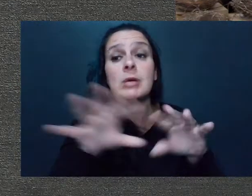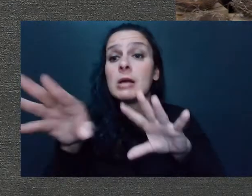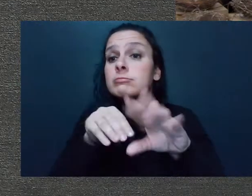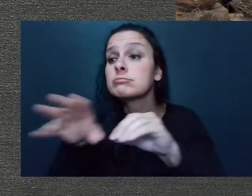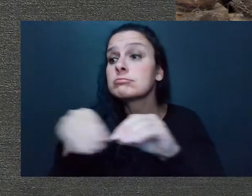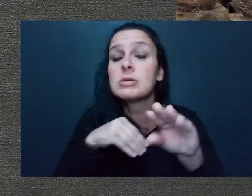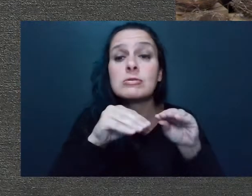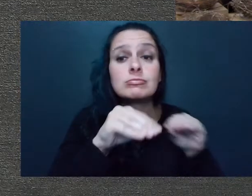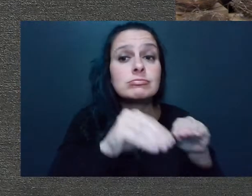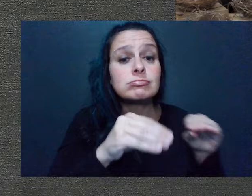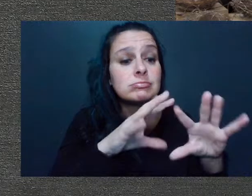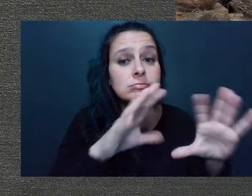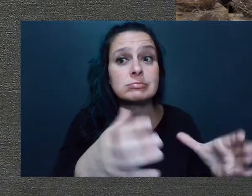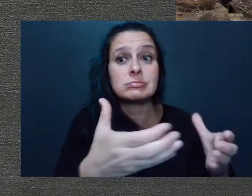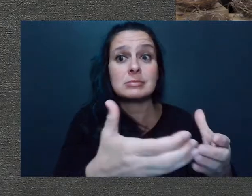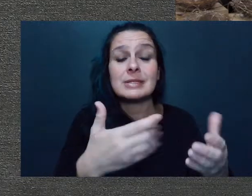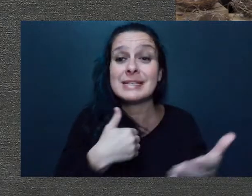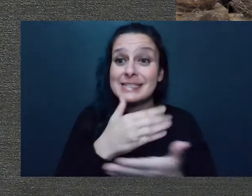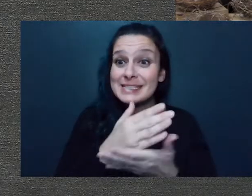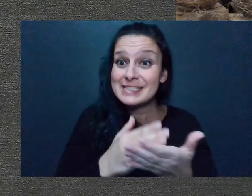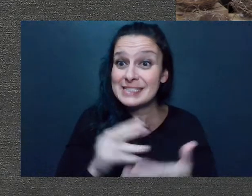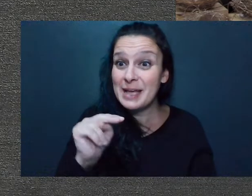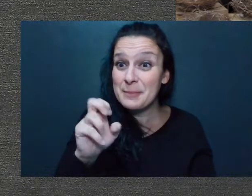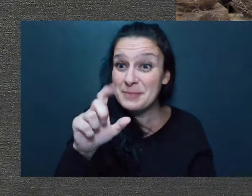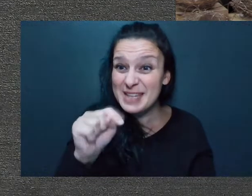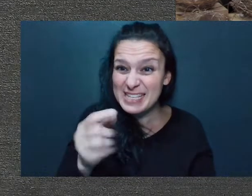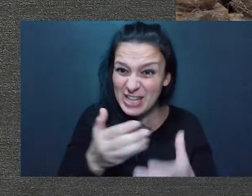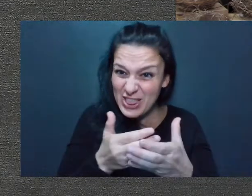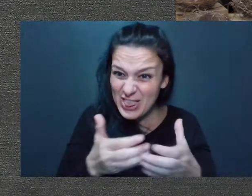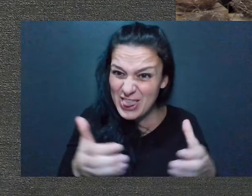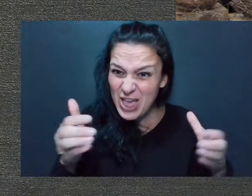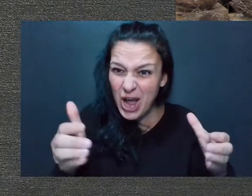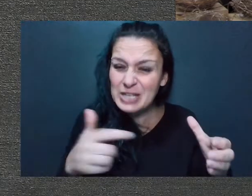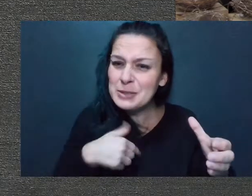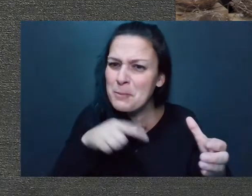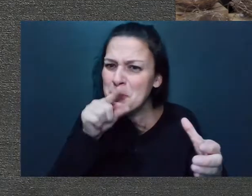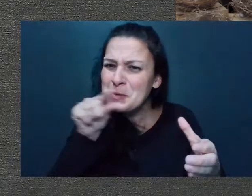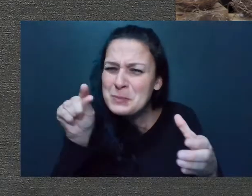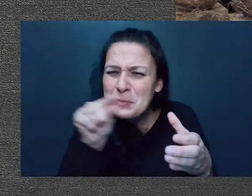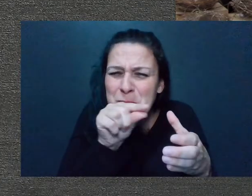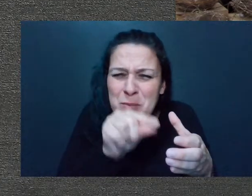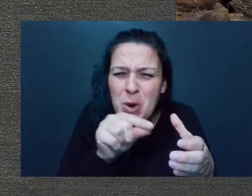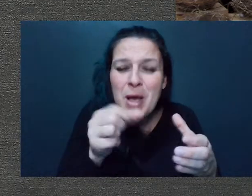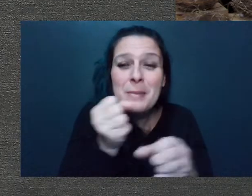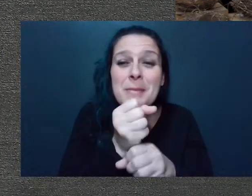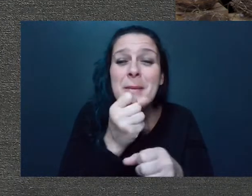And some nest are big and they're little. And they're making these beautiful nest.